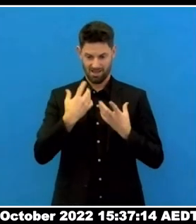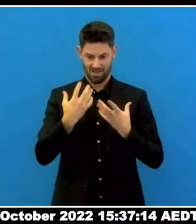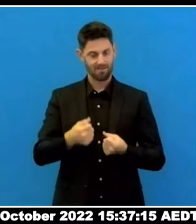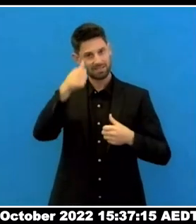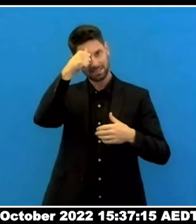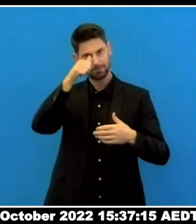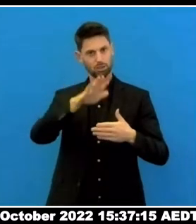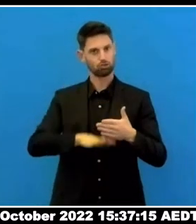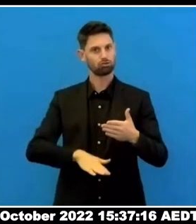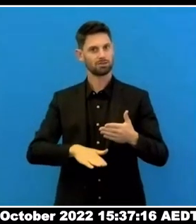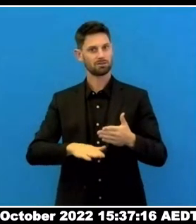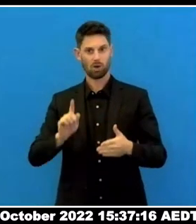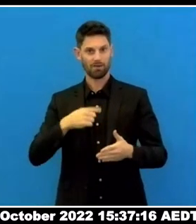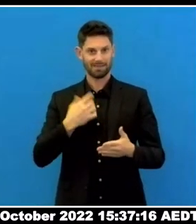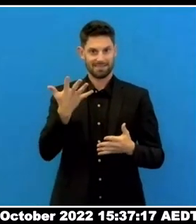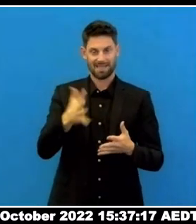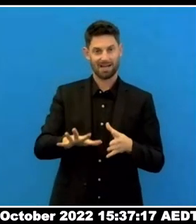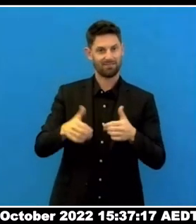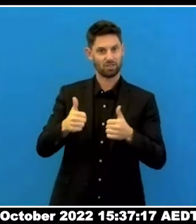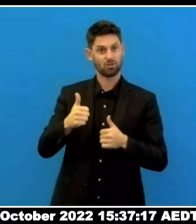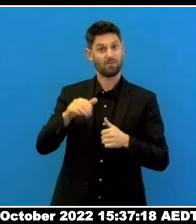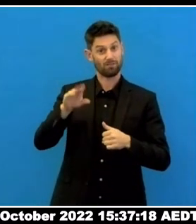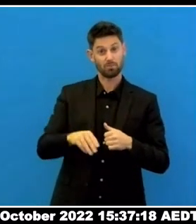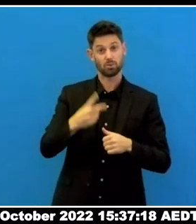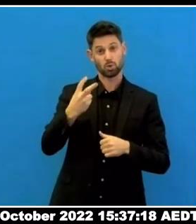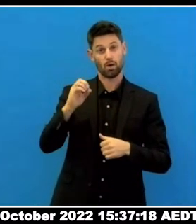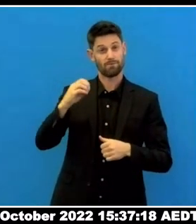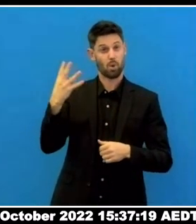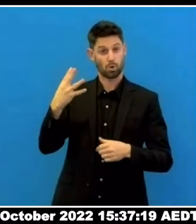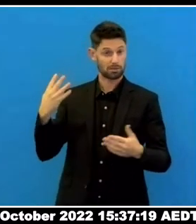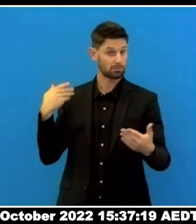as everything I have been doing since 2014, but, unfortunately,